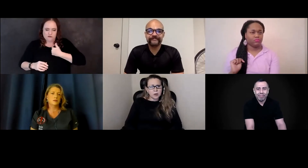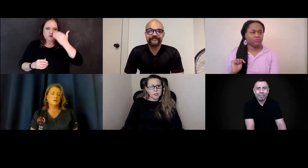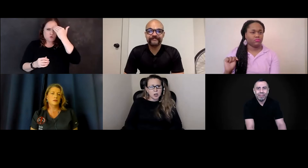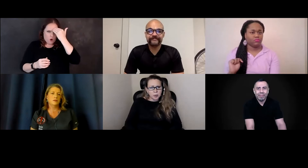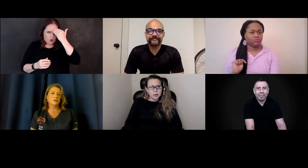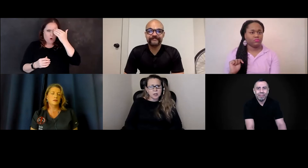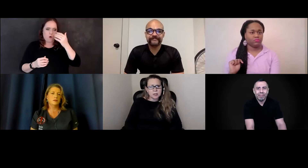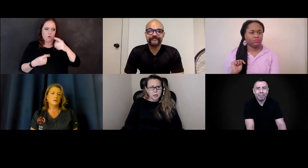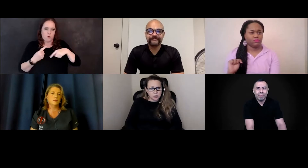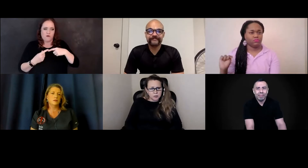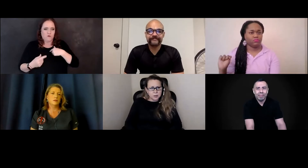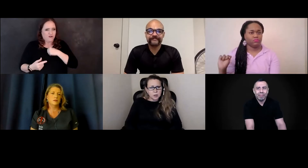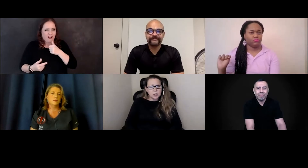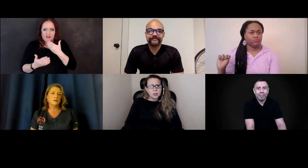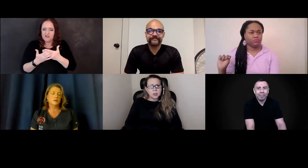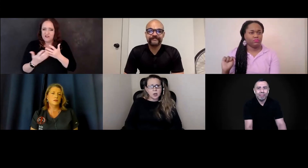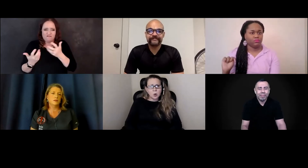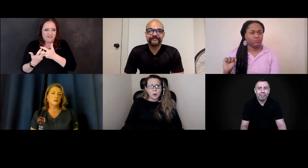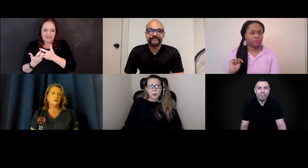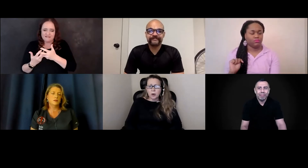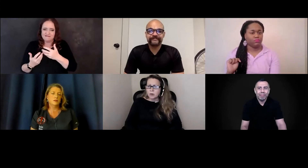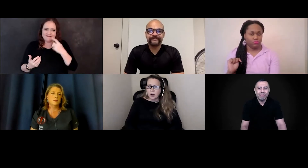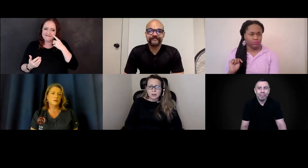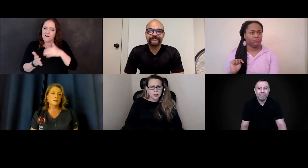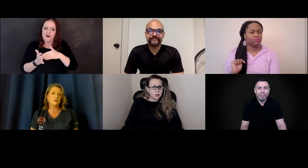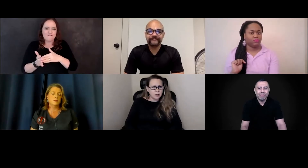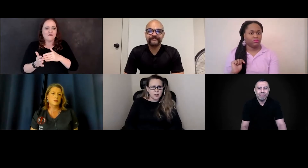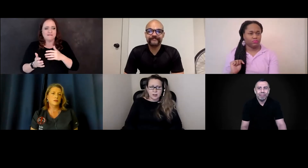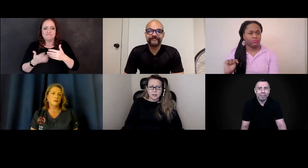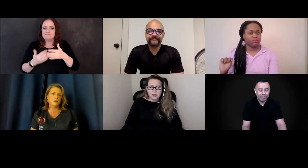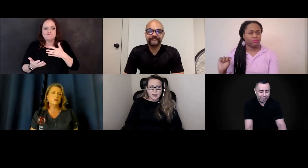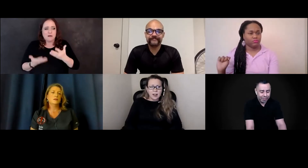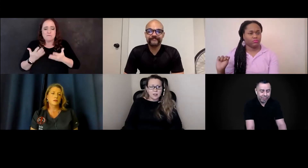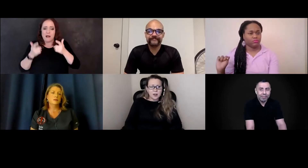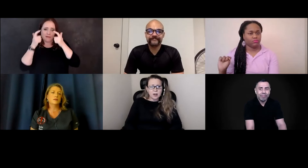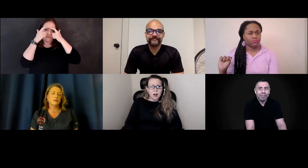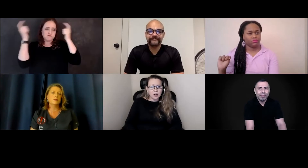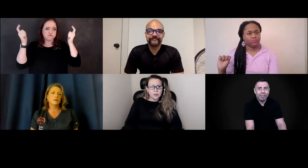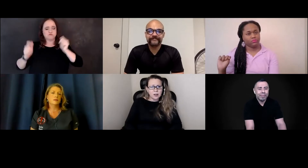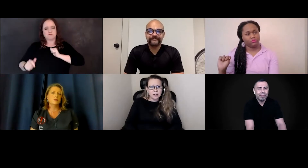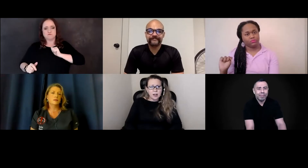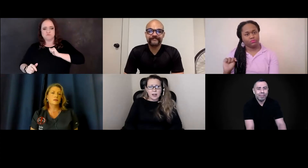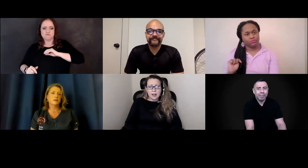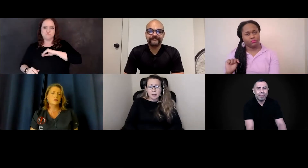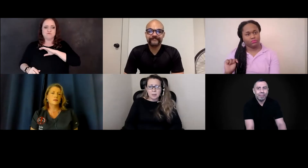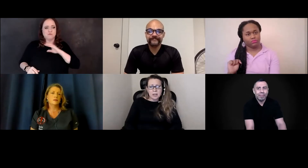interpreters ourselves to know when we are not a good fit. And very often it might be ego.